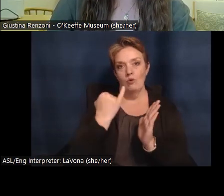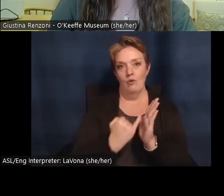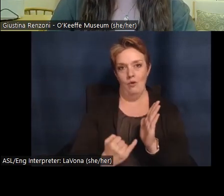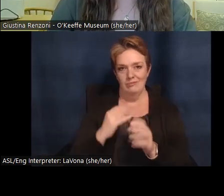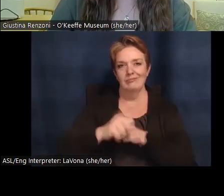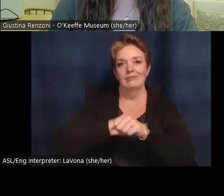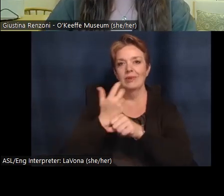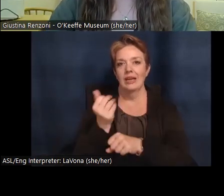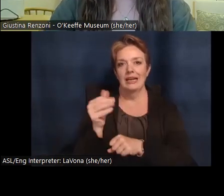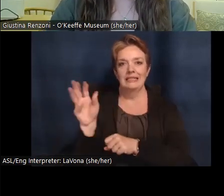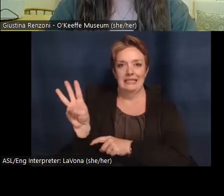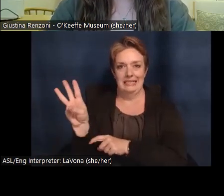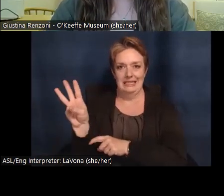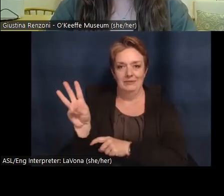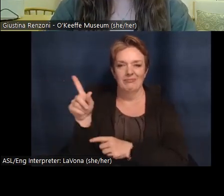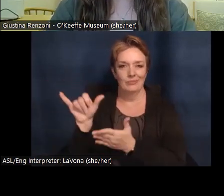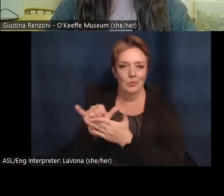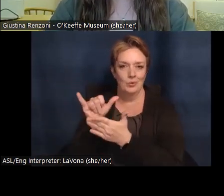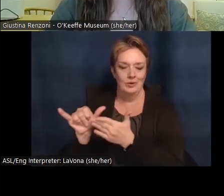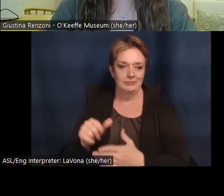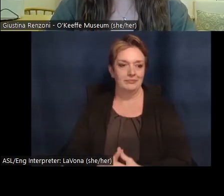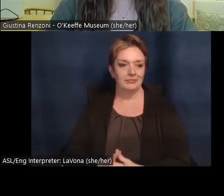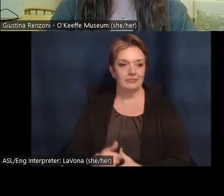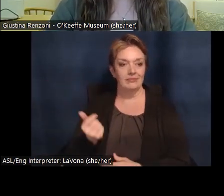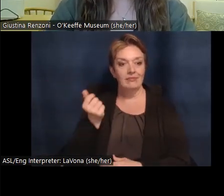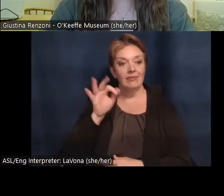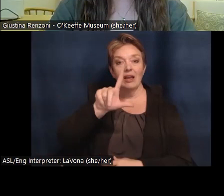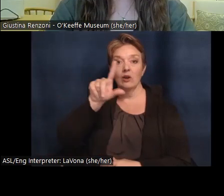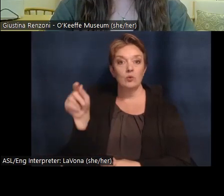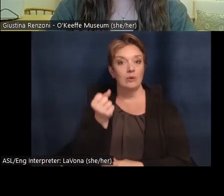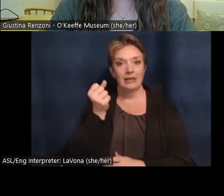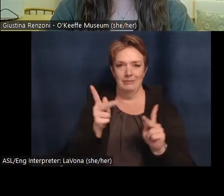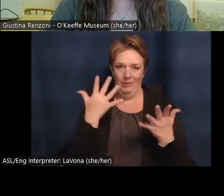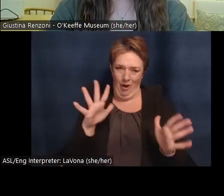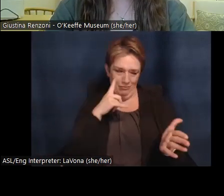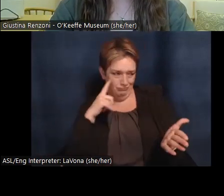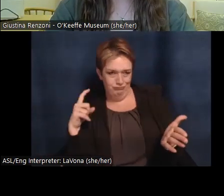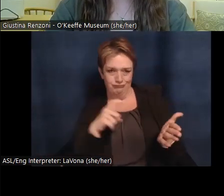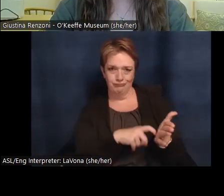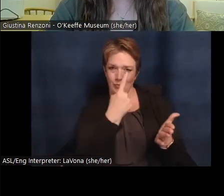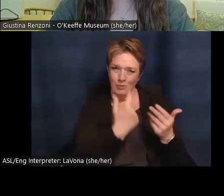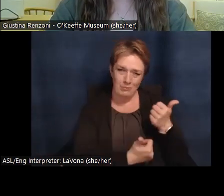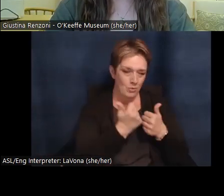By the mid-1920s, O’Keeffe was already recognized as one of America's most important and successful artists,